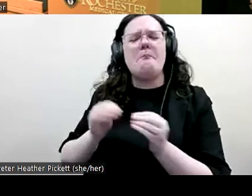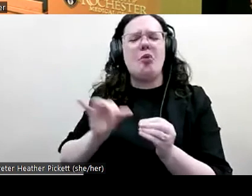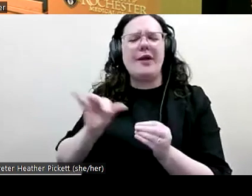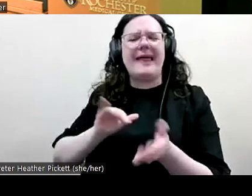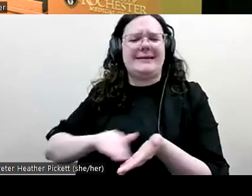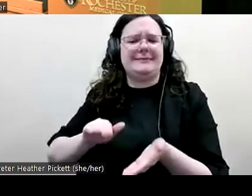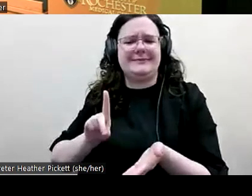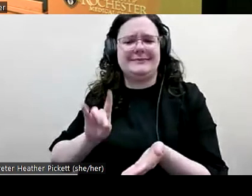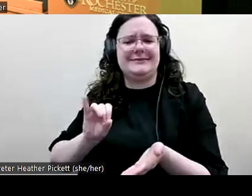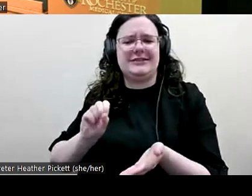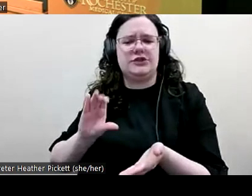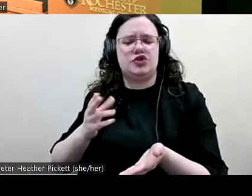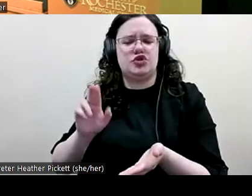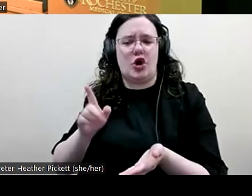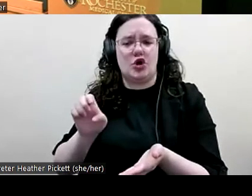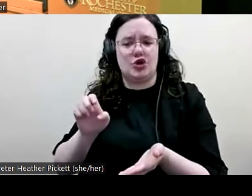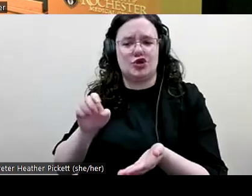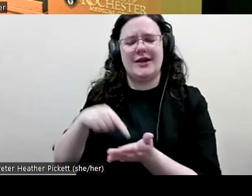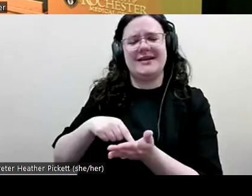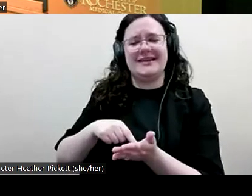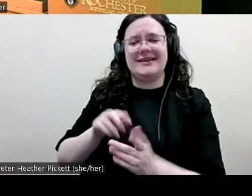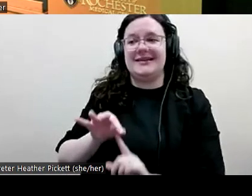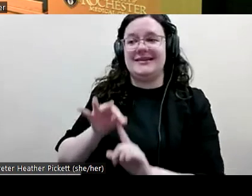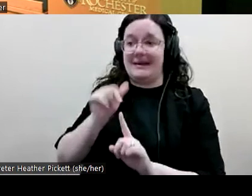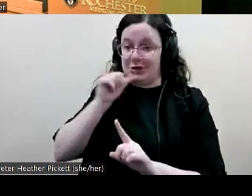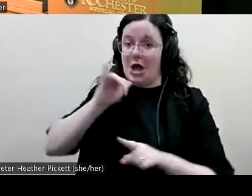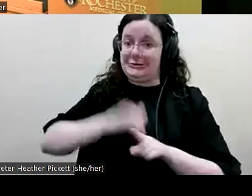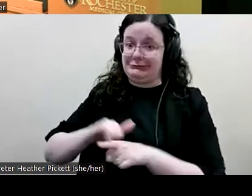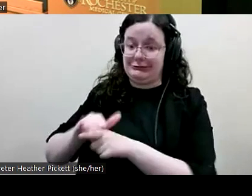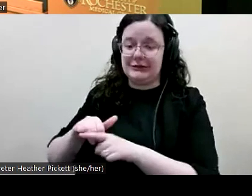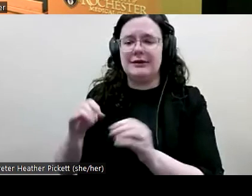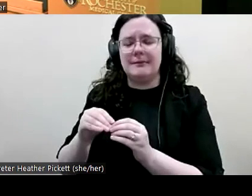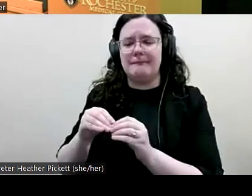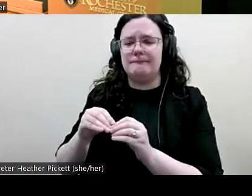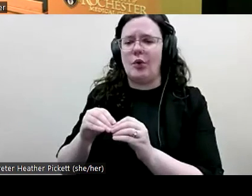know um where we don't use big words um could be helpful so that they're understandable and